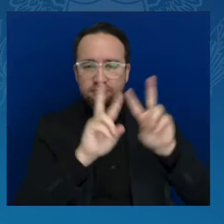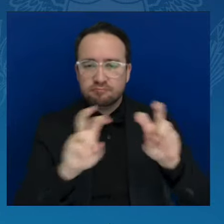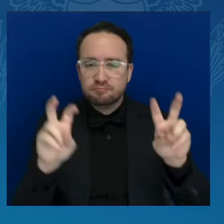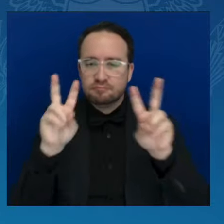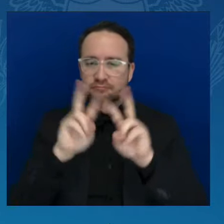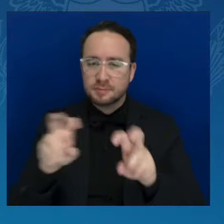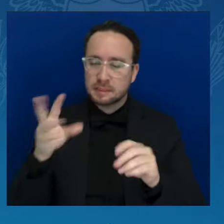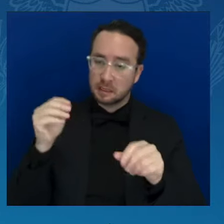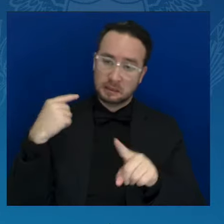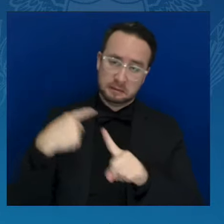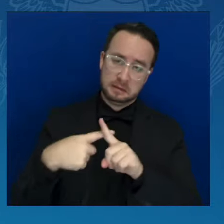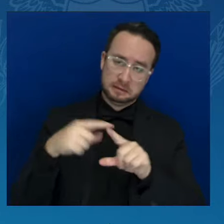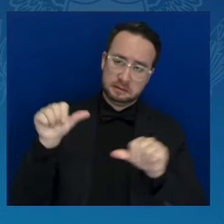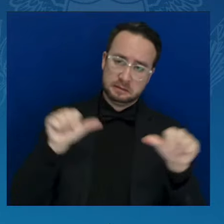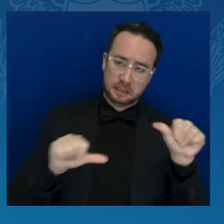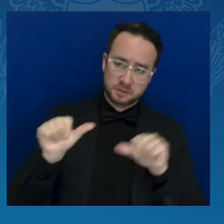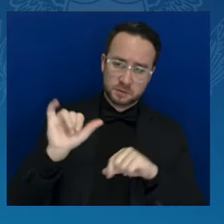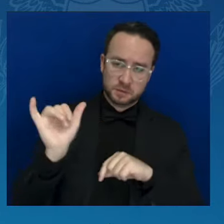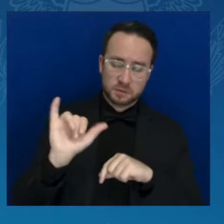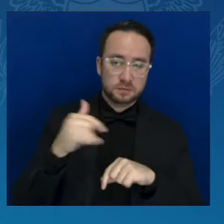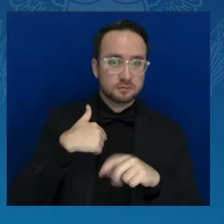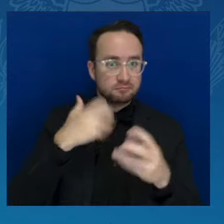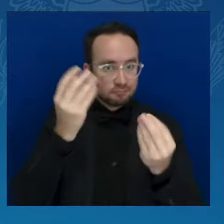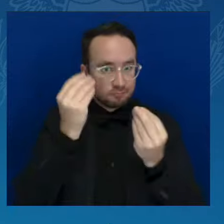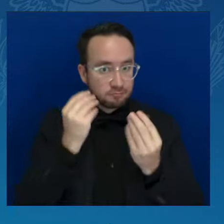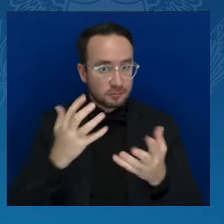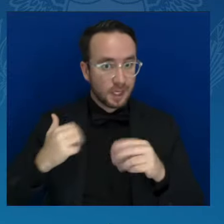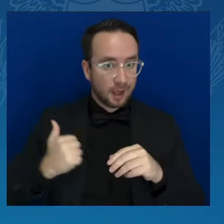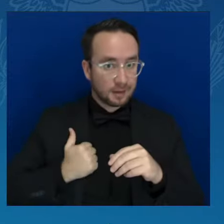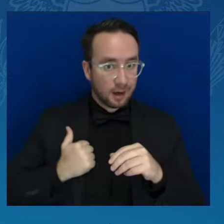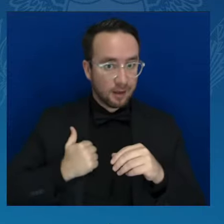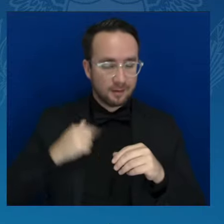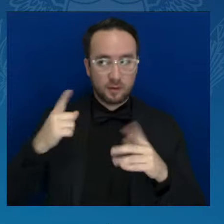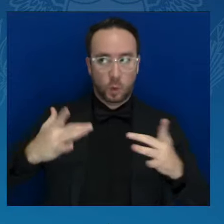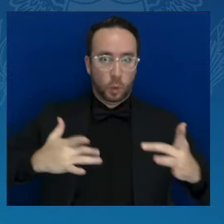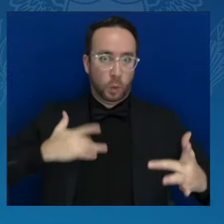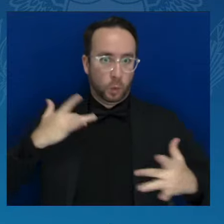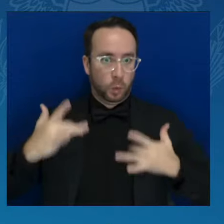This extraordinary example of U.S. leadership leverages our collective expertise.